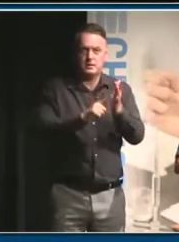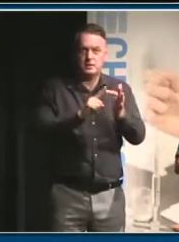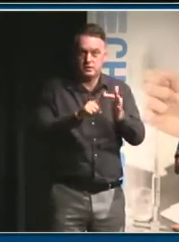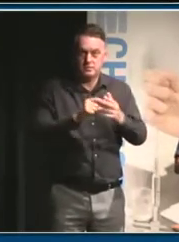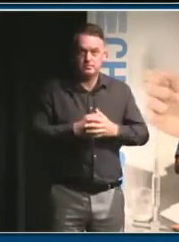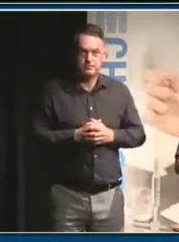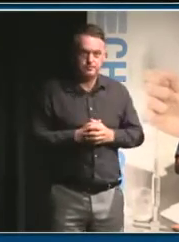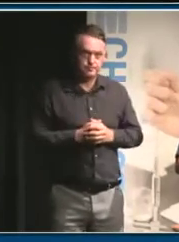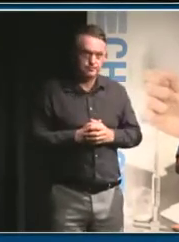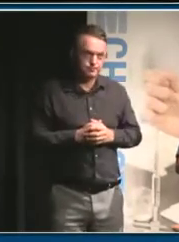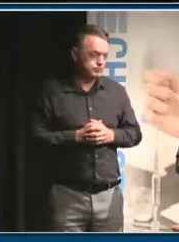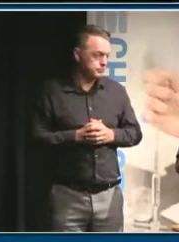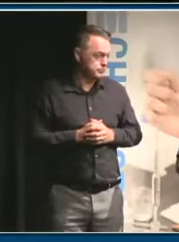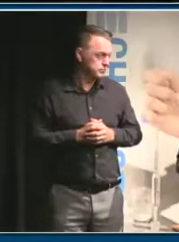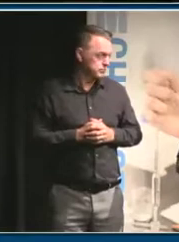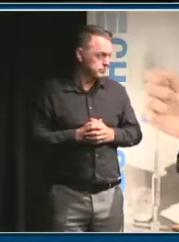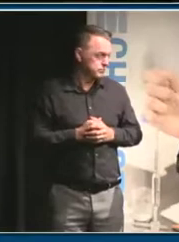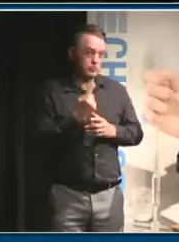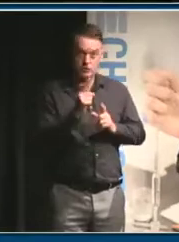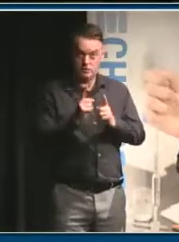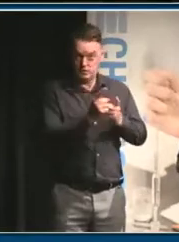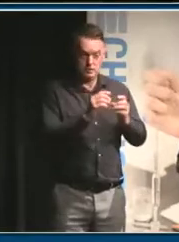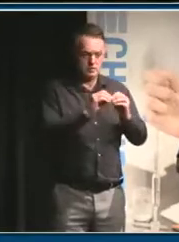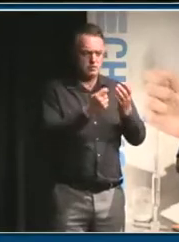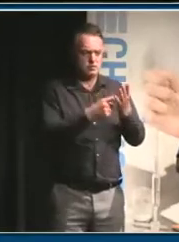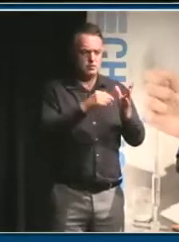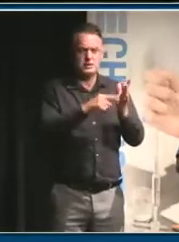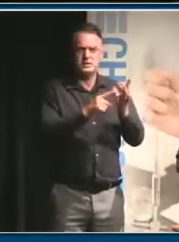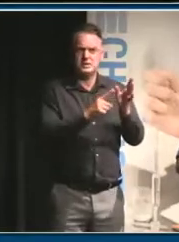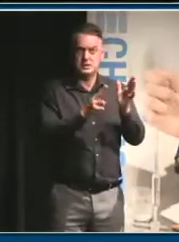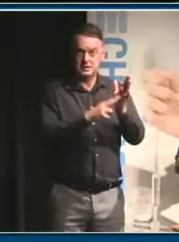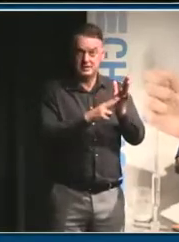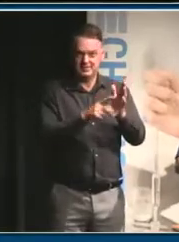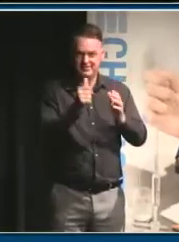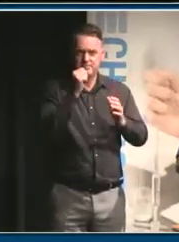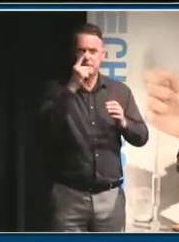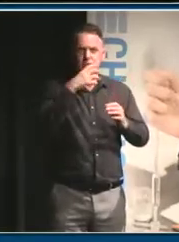One of the products is Brazilian blow out of people who straighten their hair. They use this